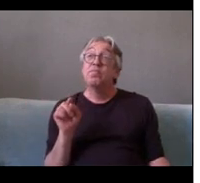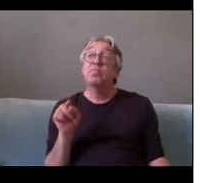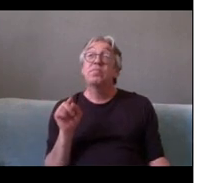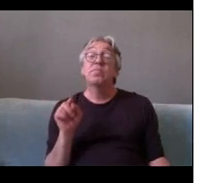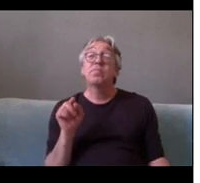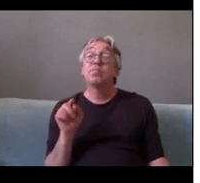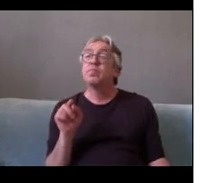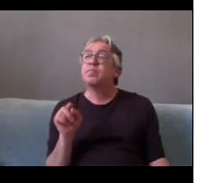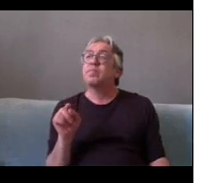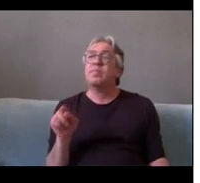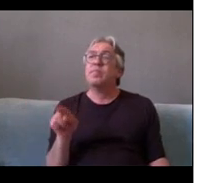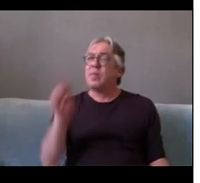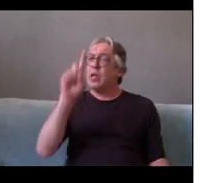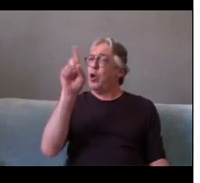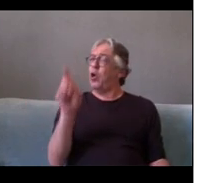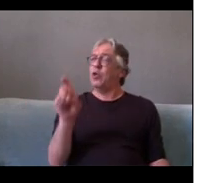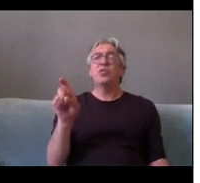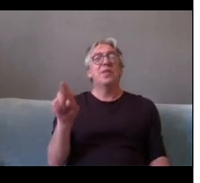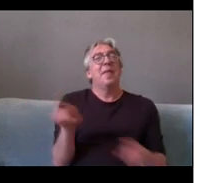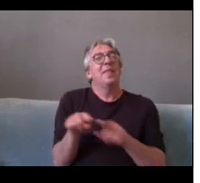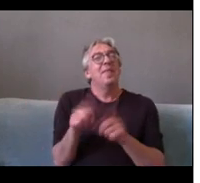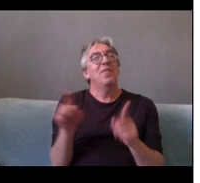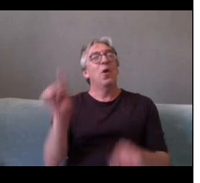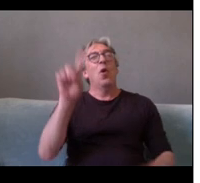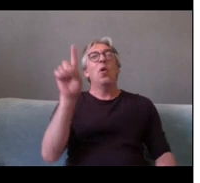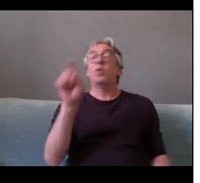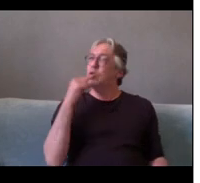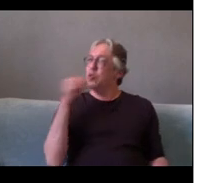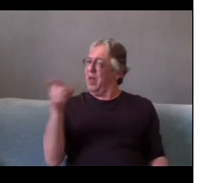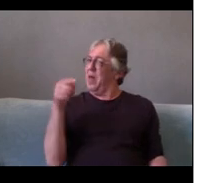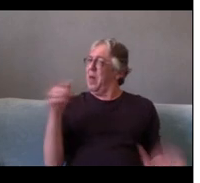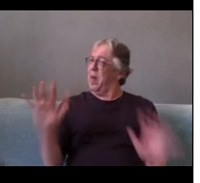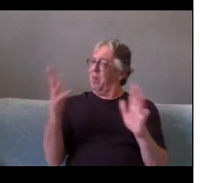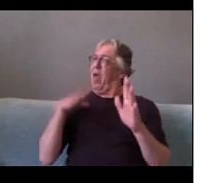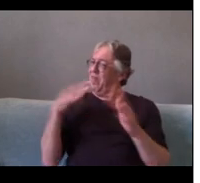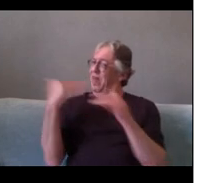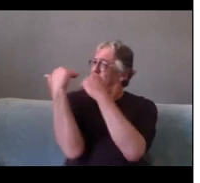that use questions about limitations or participation in the labour market